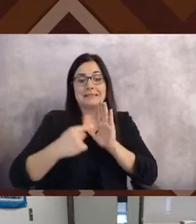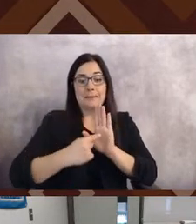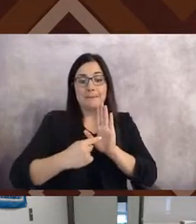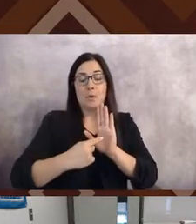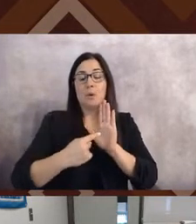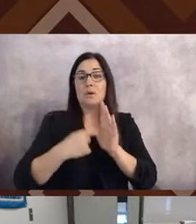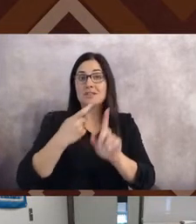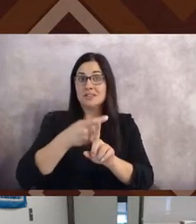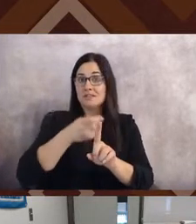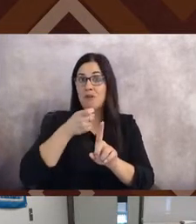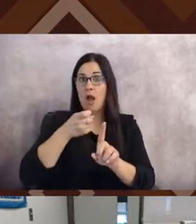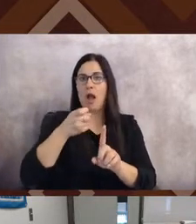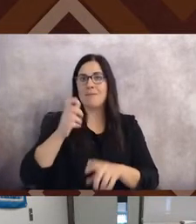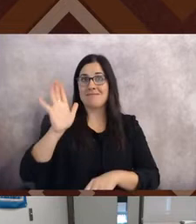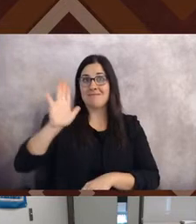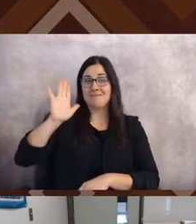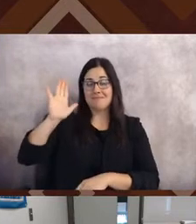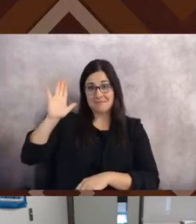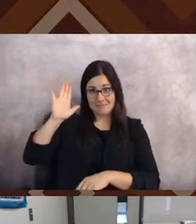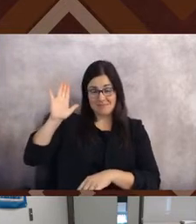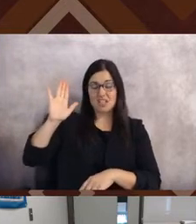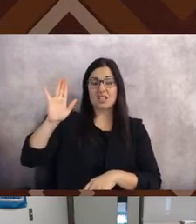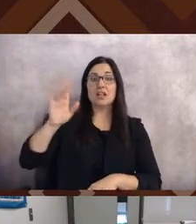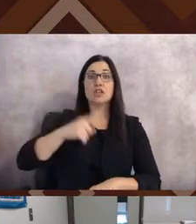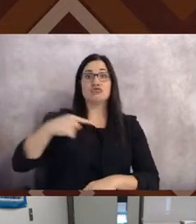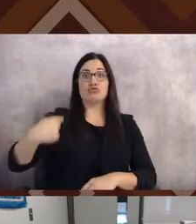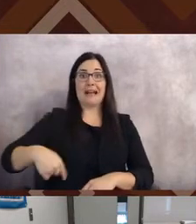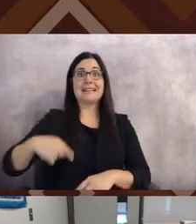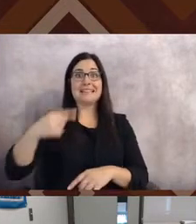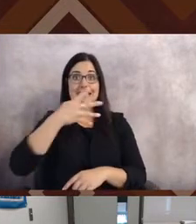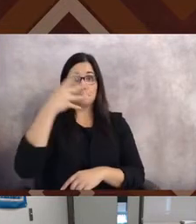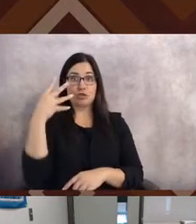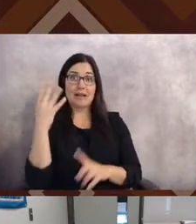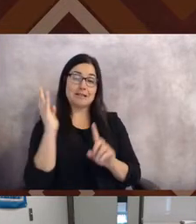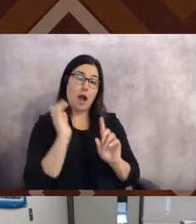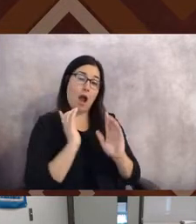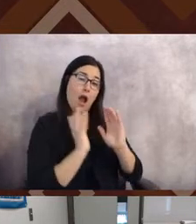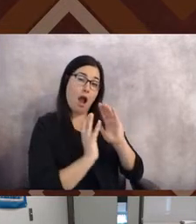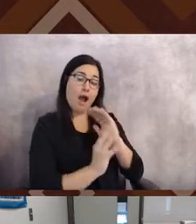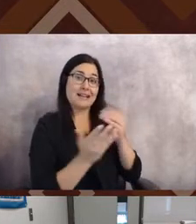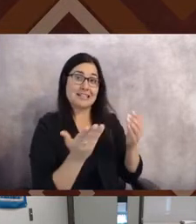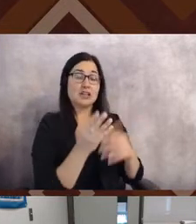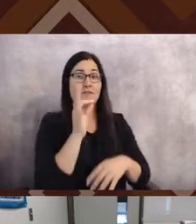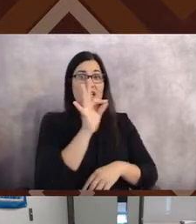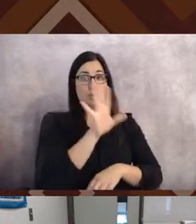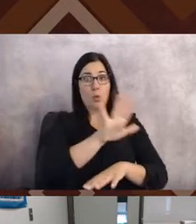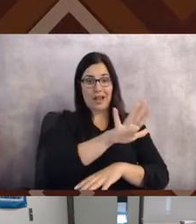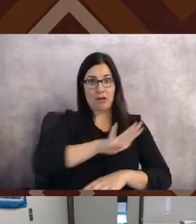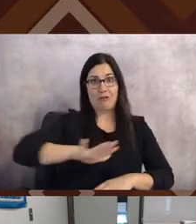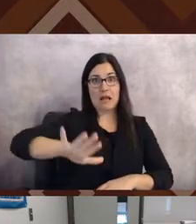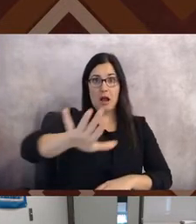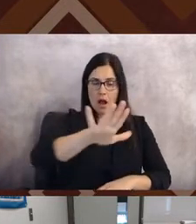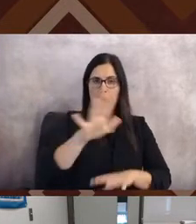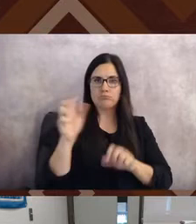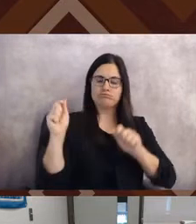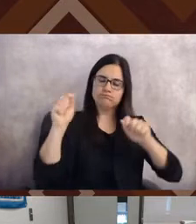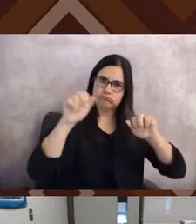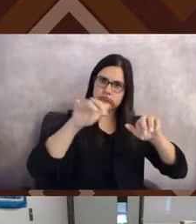you know, around that time from Chinese immigrants here in the Fresno area. And again, when we think a lot about redlining and